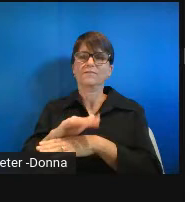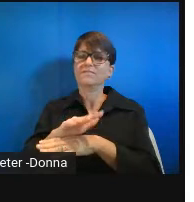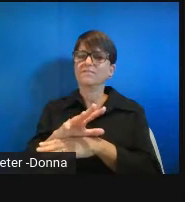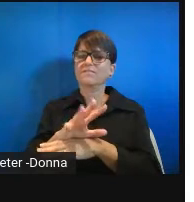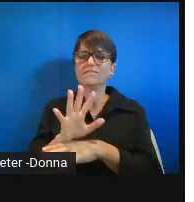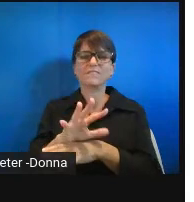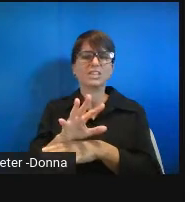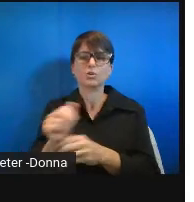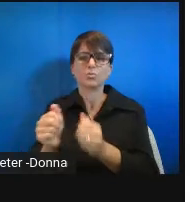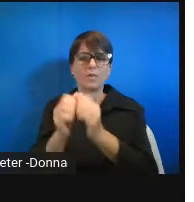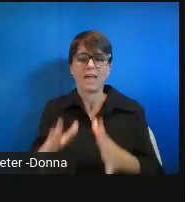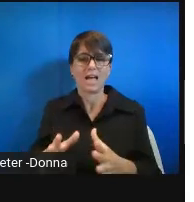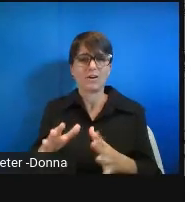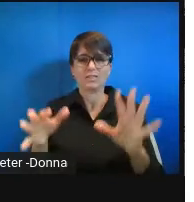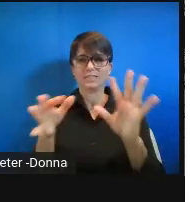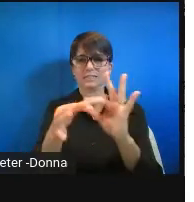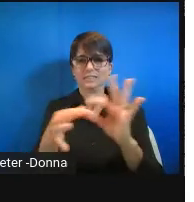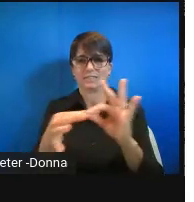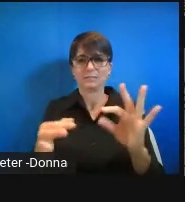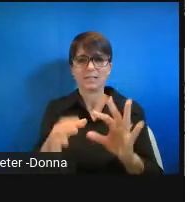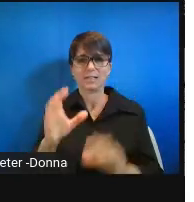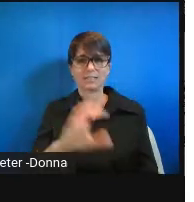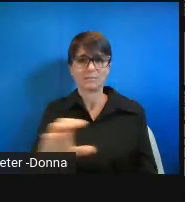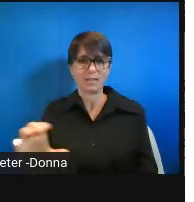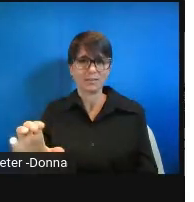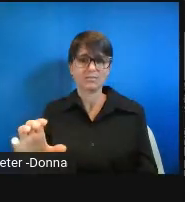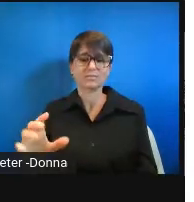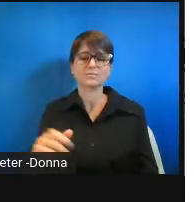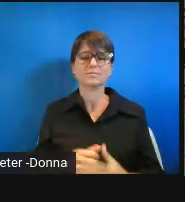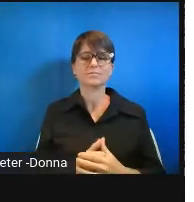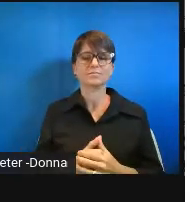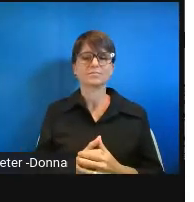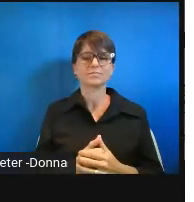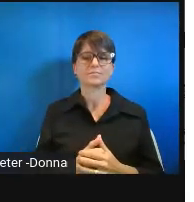Technical prerequisites such as supported web browsers.